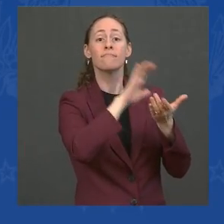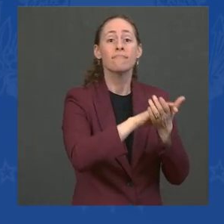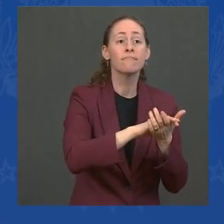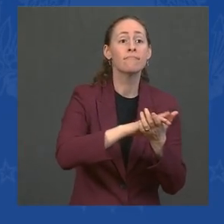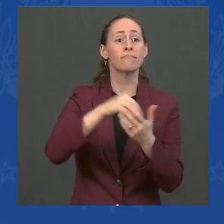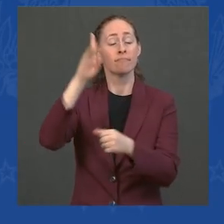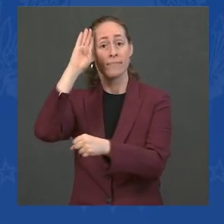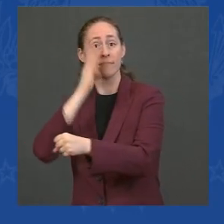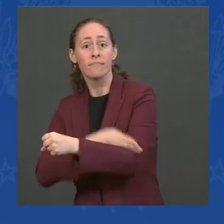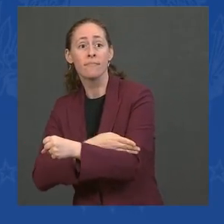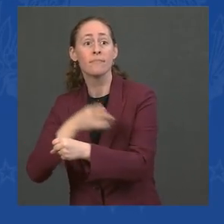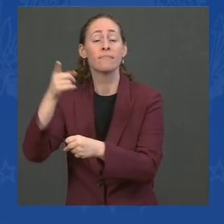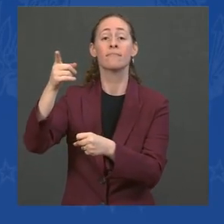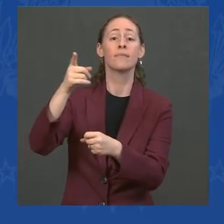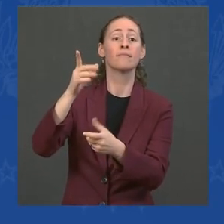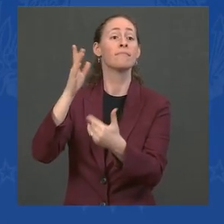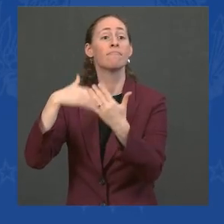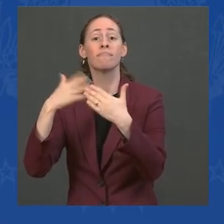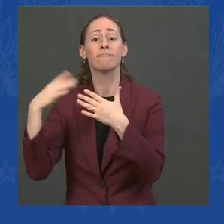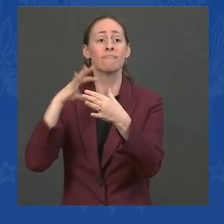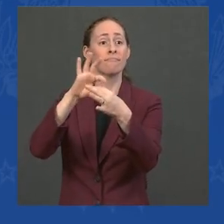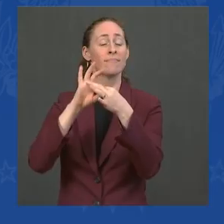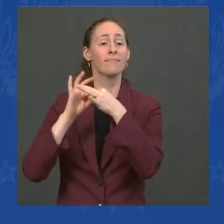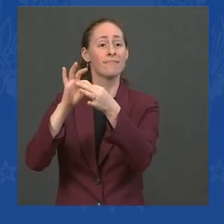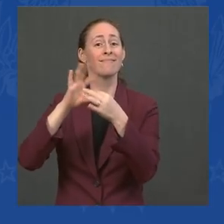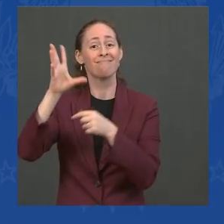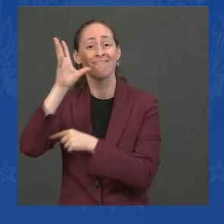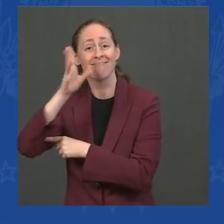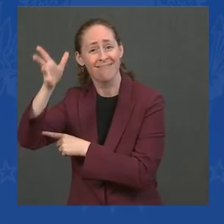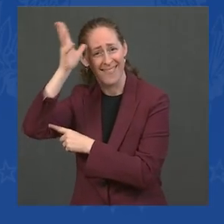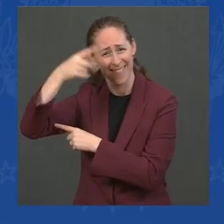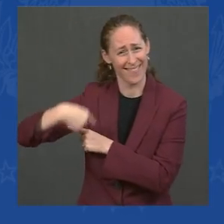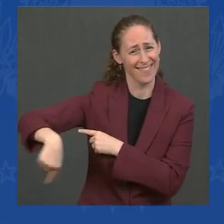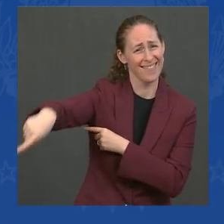and were grandparents on these jobs. In my case, like yours, Mr. President,